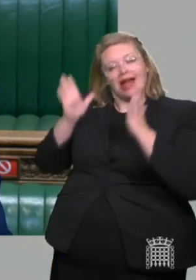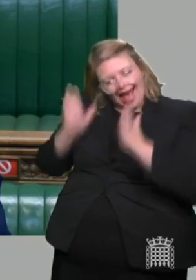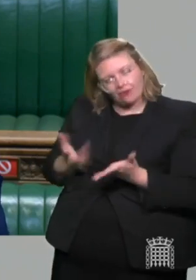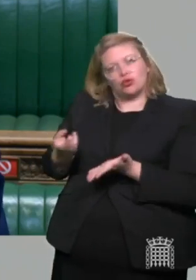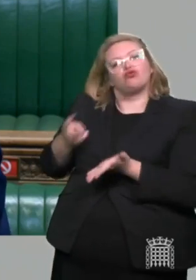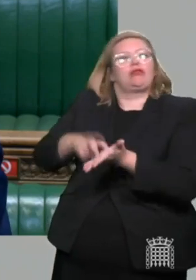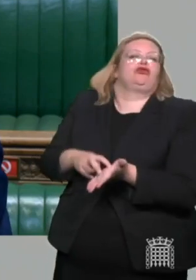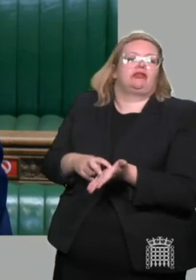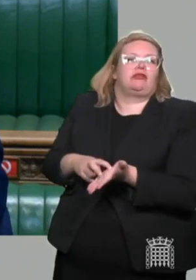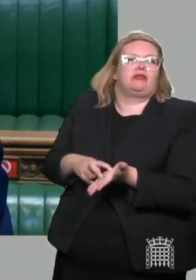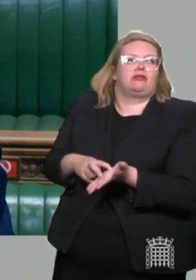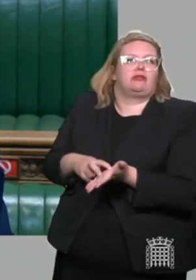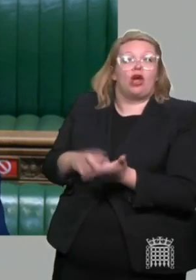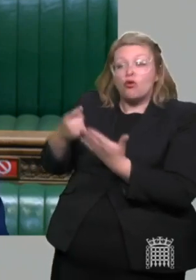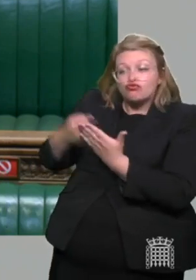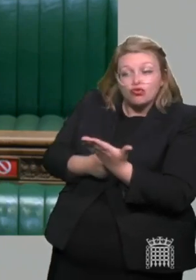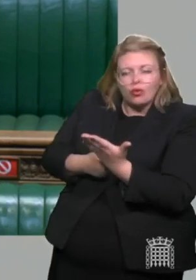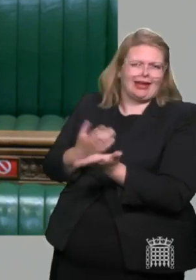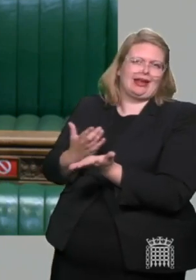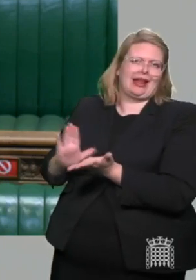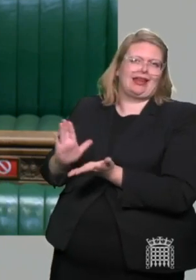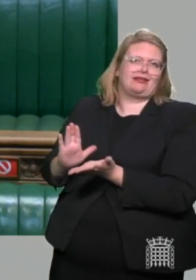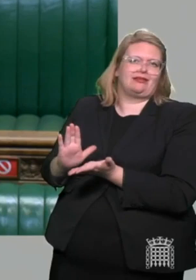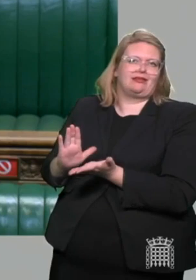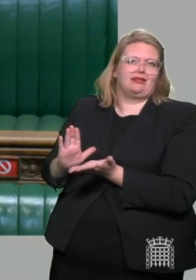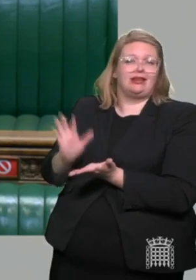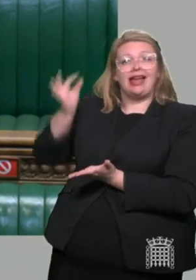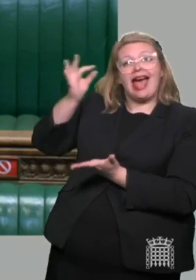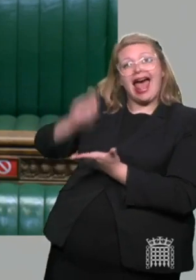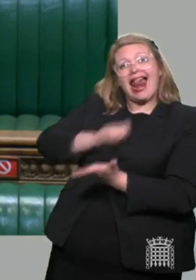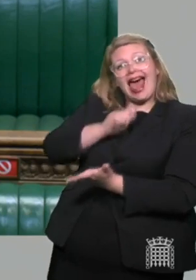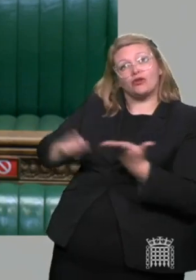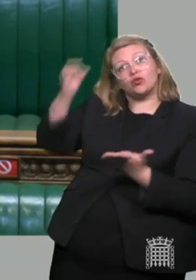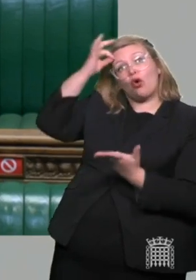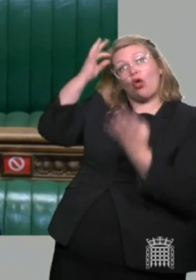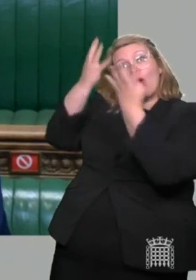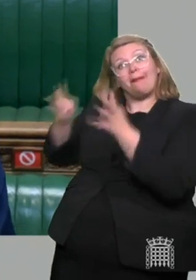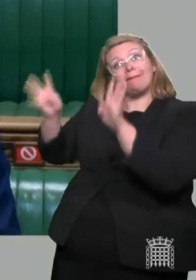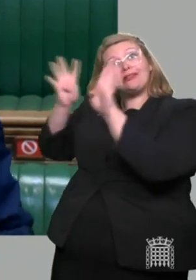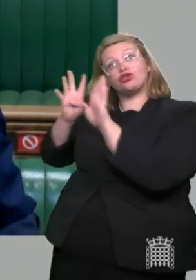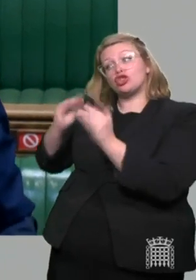so the rules are very clear. The Electoral Commission now thinks that there are reasonable